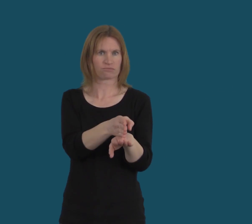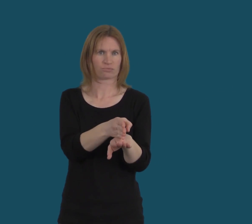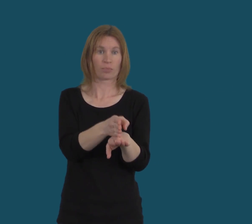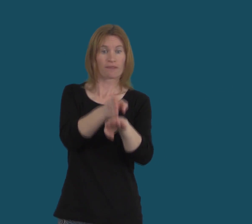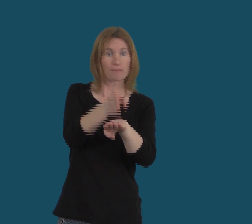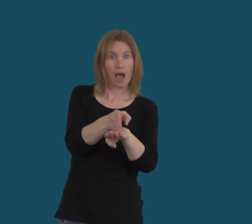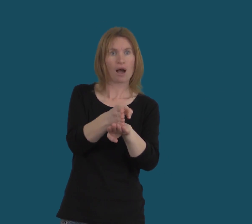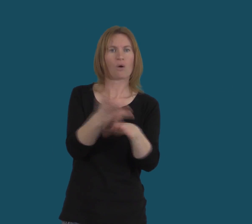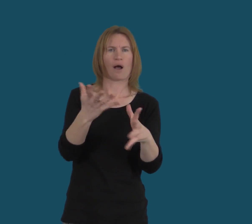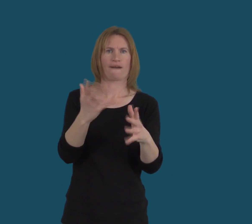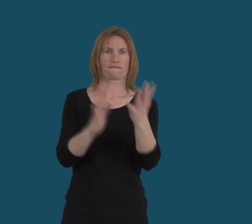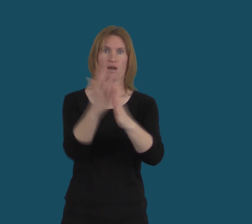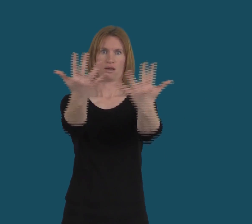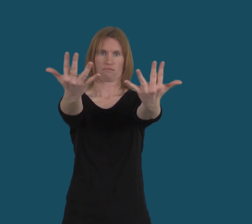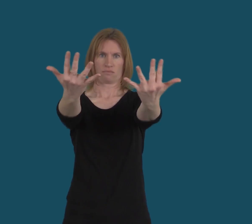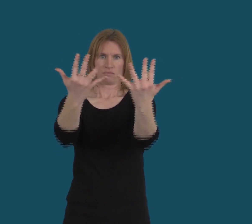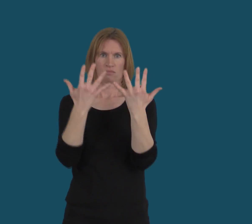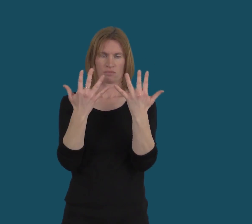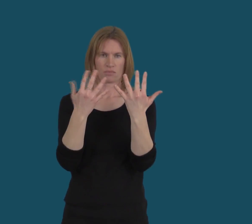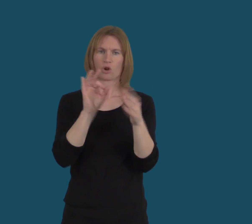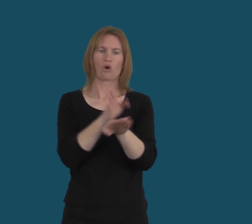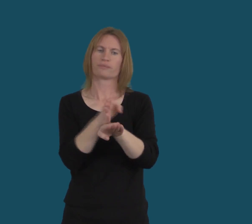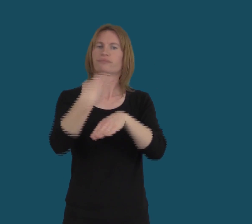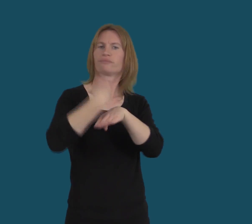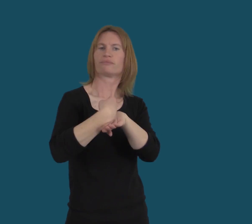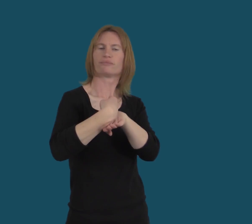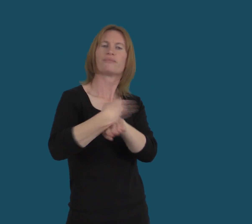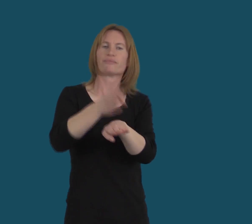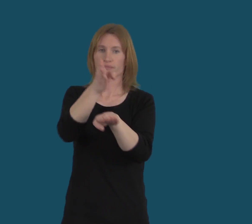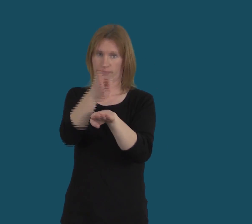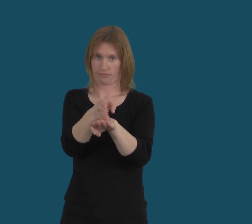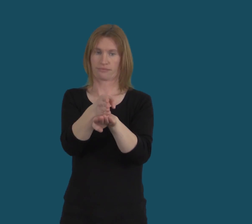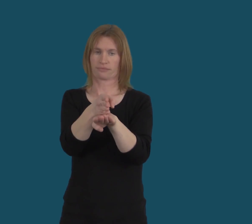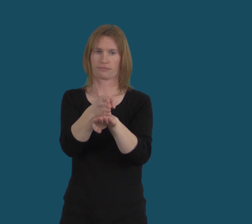Position your car facing the fire front.